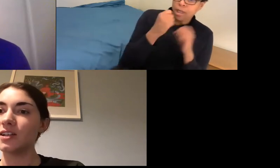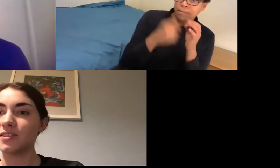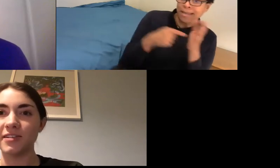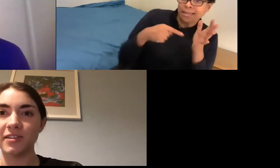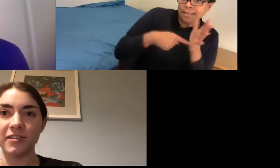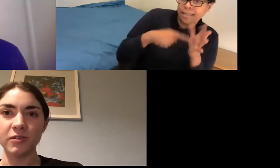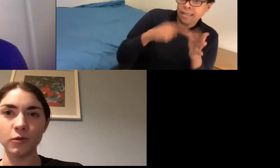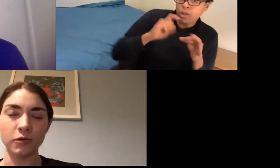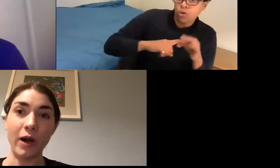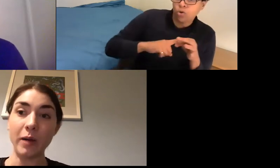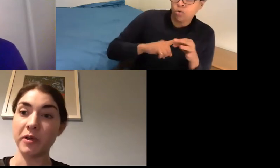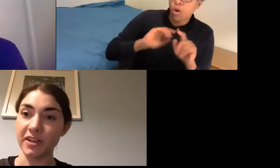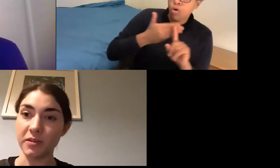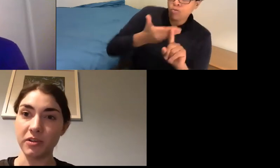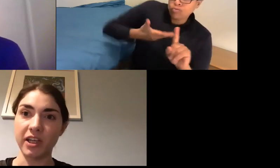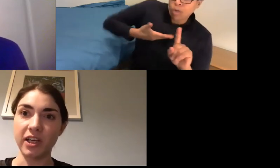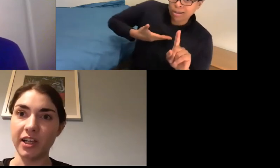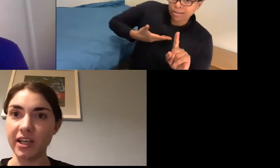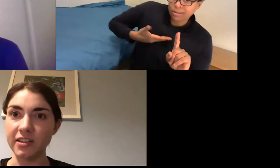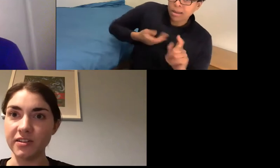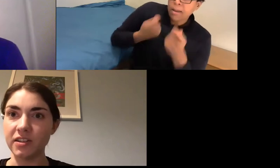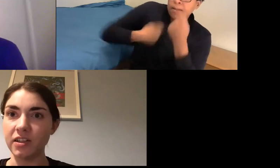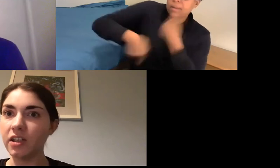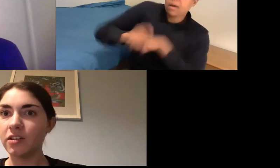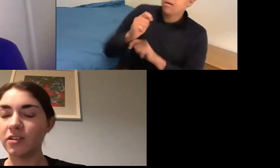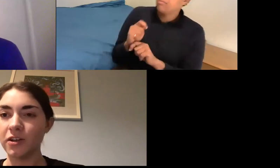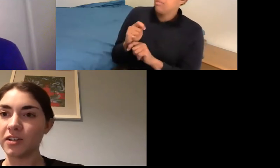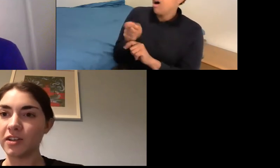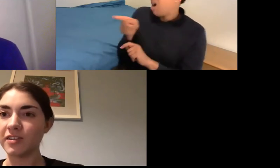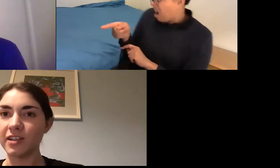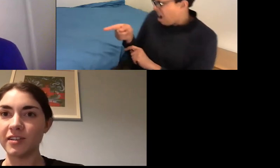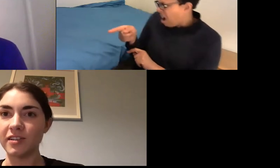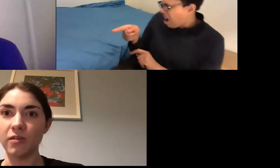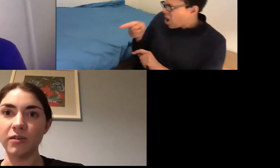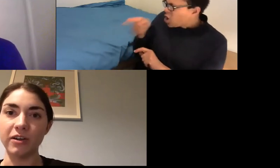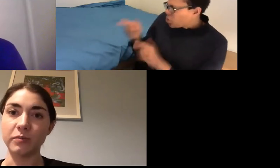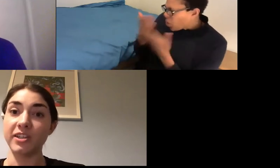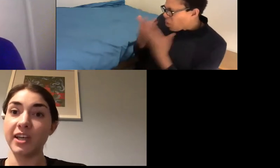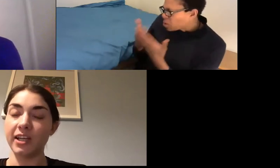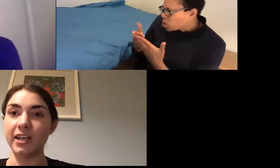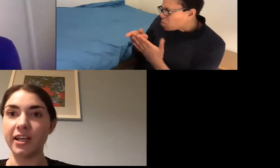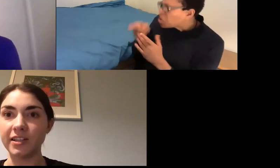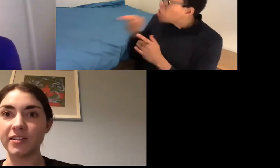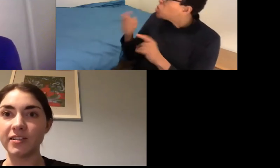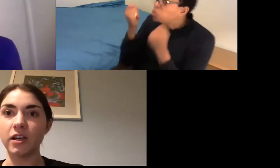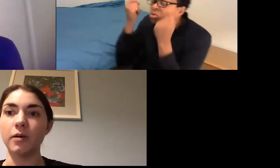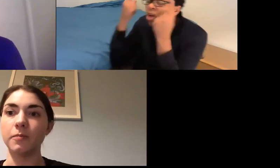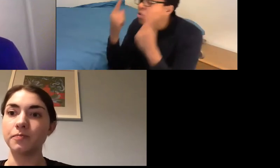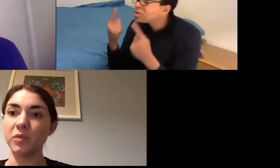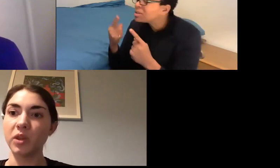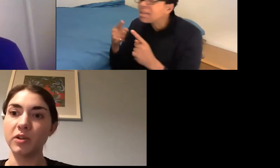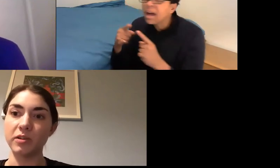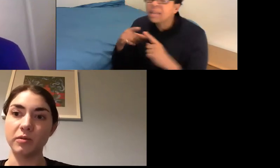existence is sort of weaponized, particularly against those that are seen as are their own, particularly against Muslim